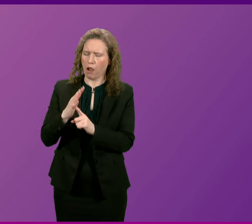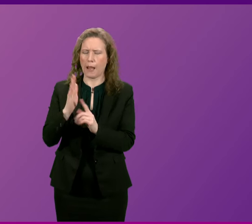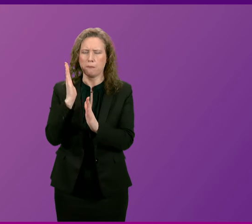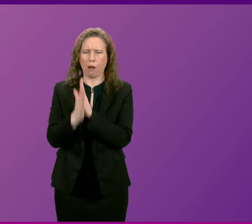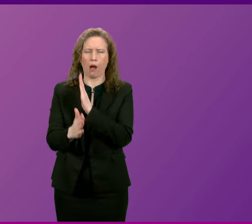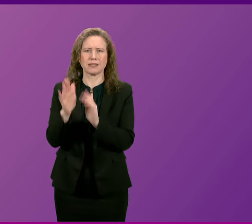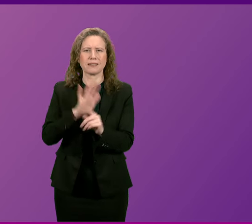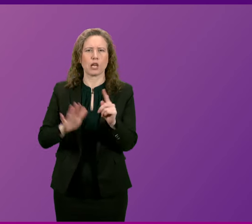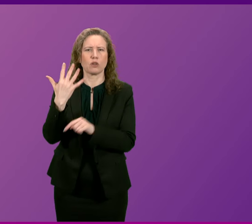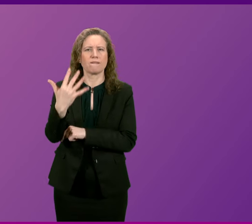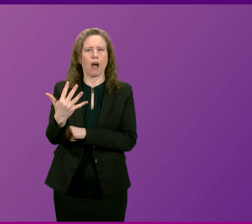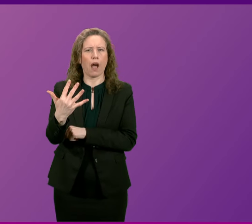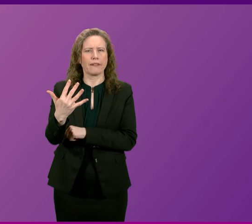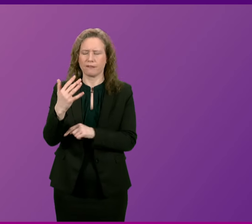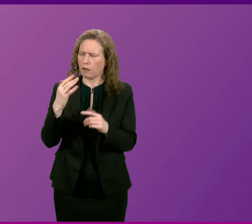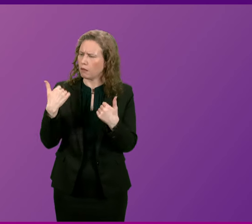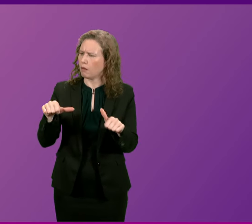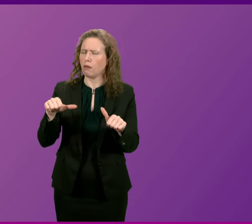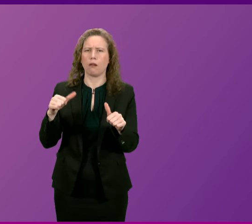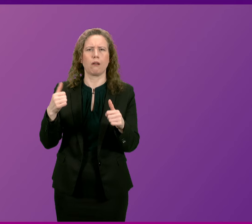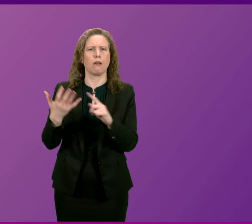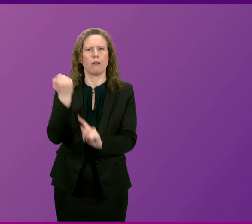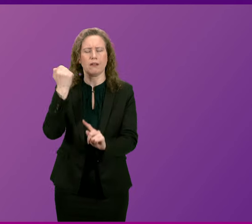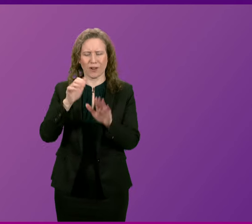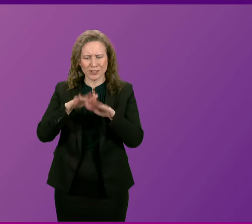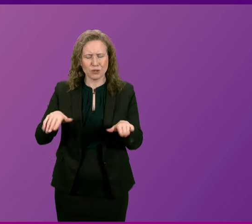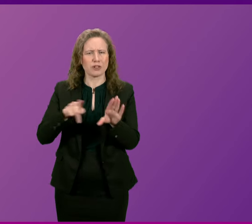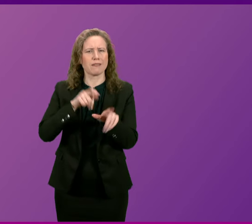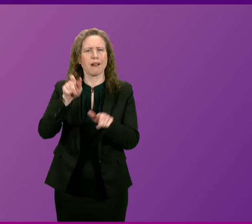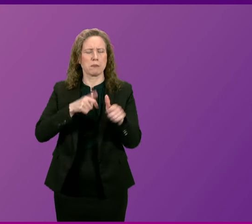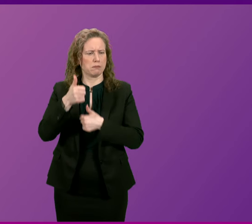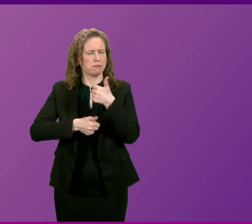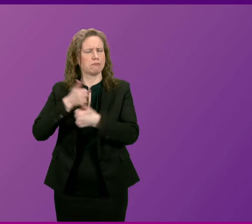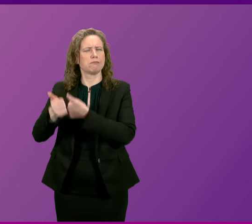national 5—a tremendous achievement by the children and young people of Scotland—and a